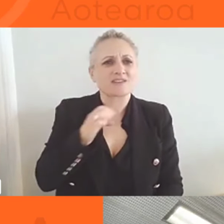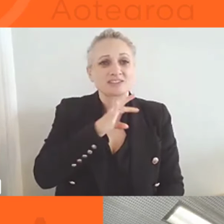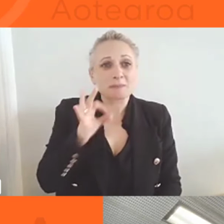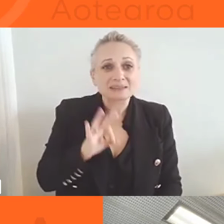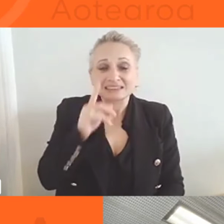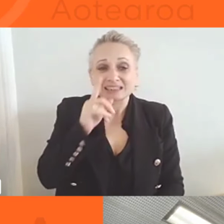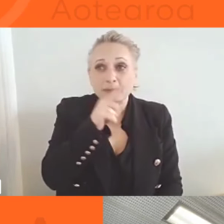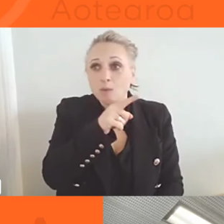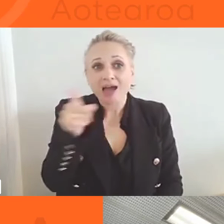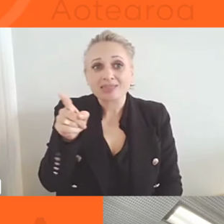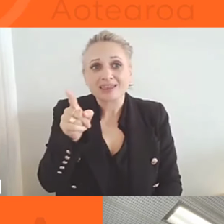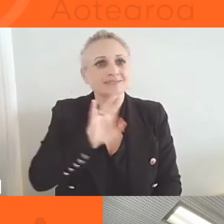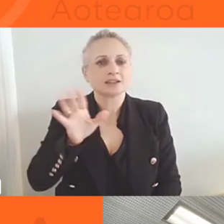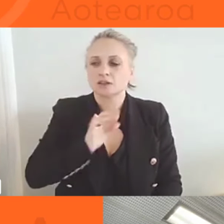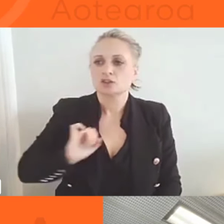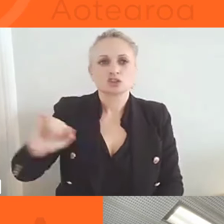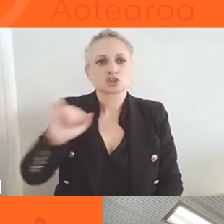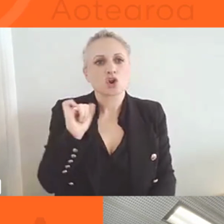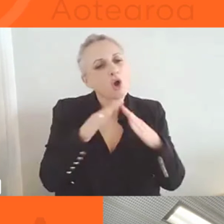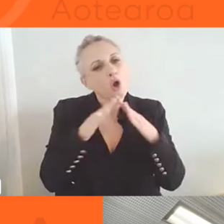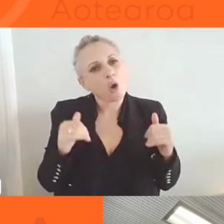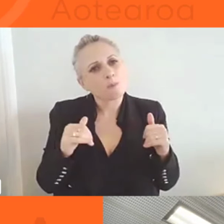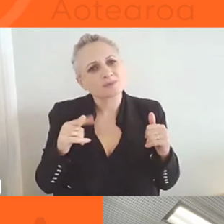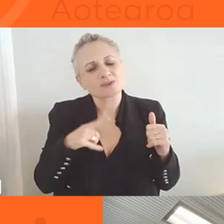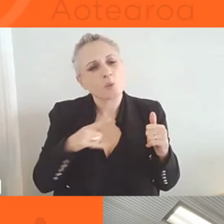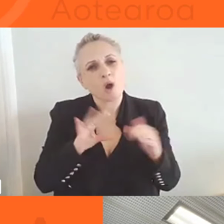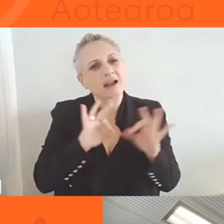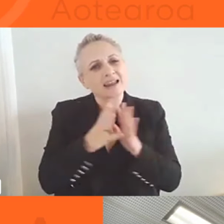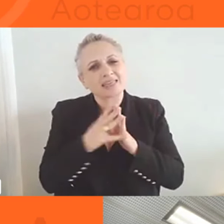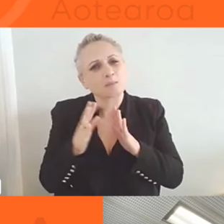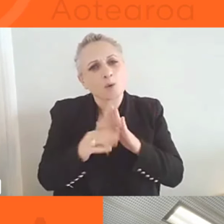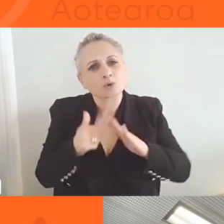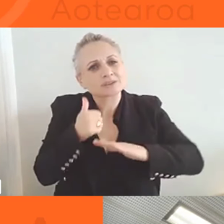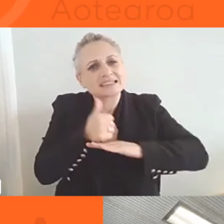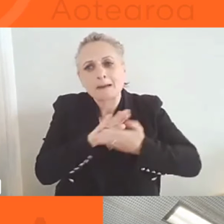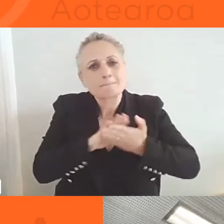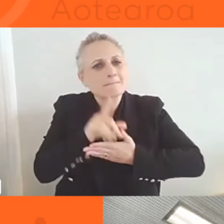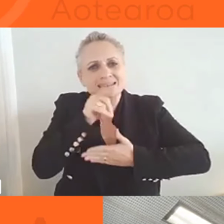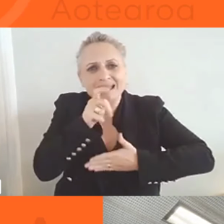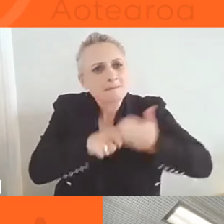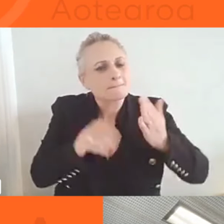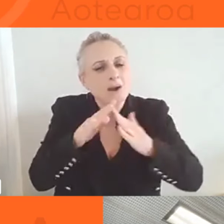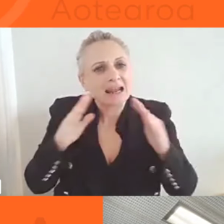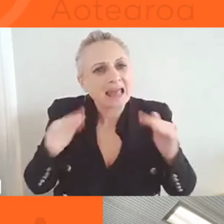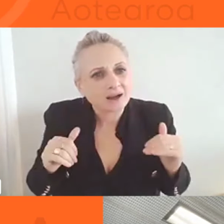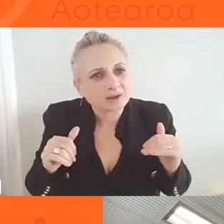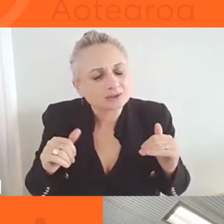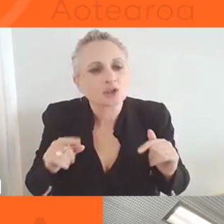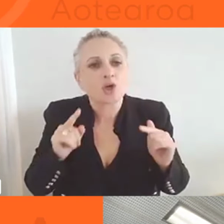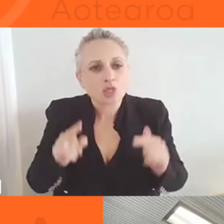you know, we don't have the models in place to enable that. And those are bigger macro questions that I totally agree with you, but from